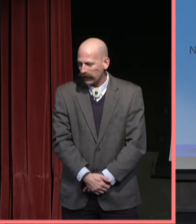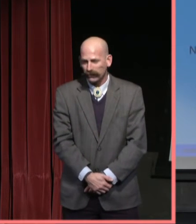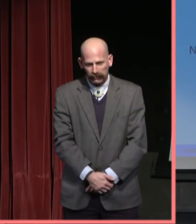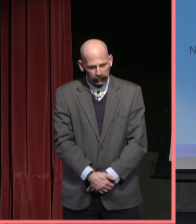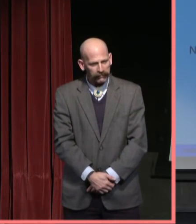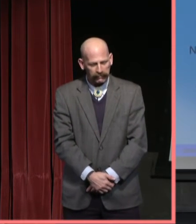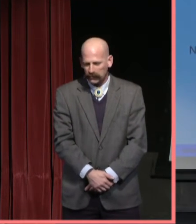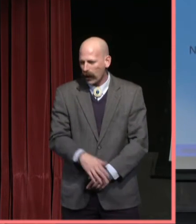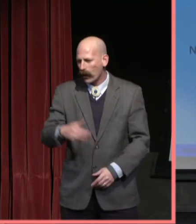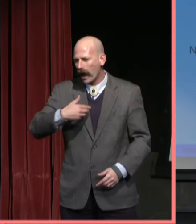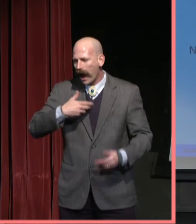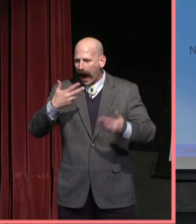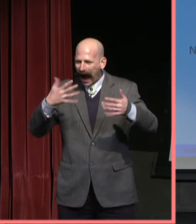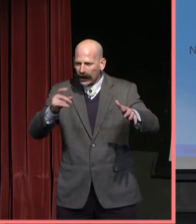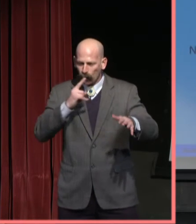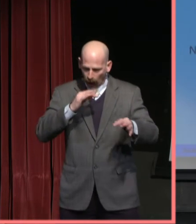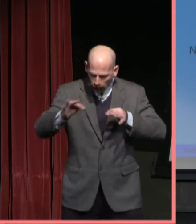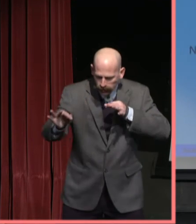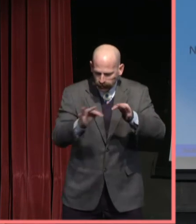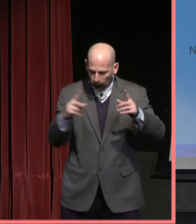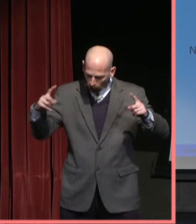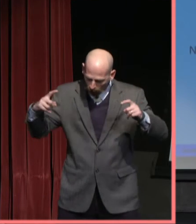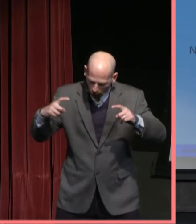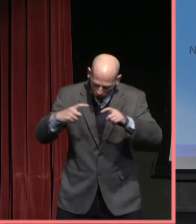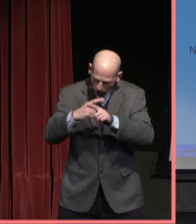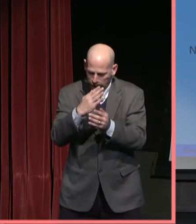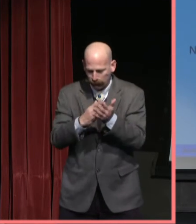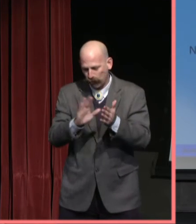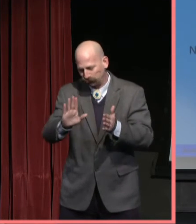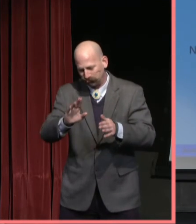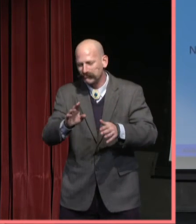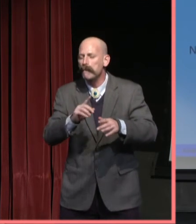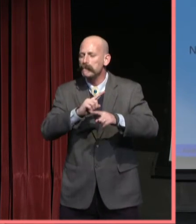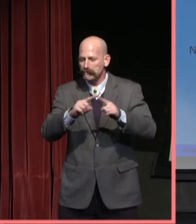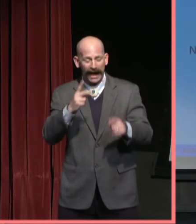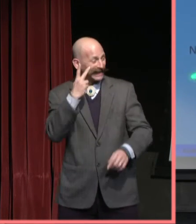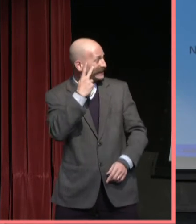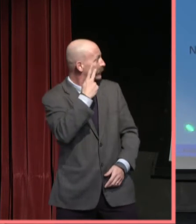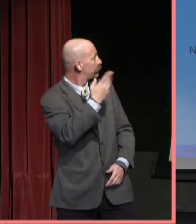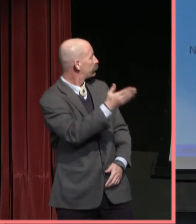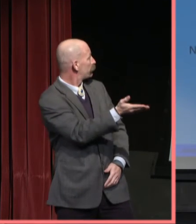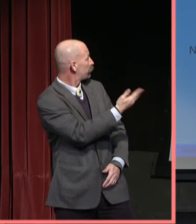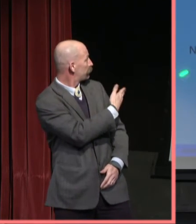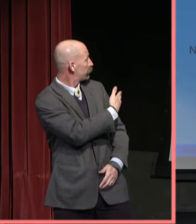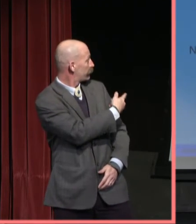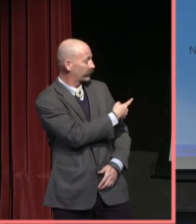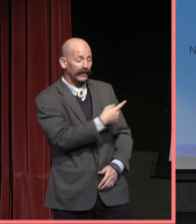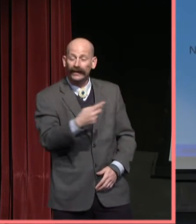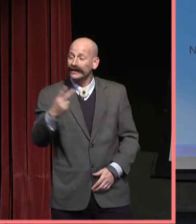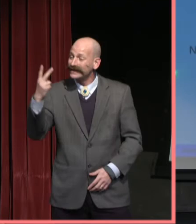into too much complication here, but on the bottom left here we've got a global budget